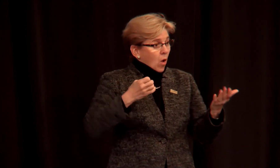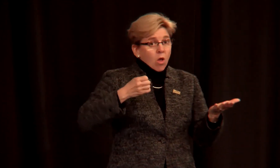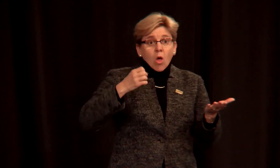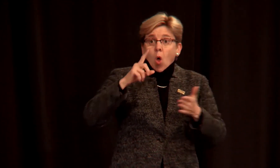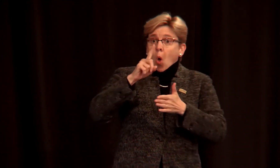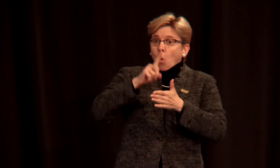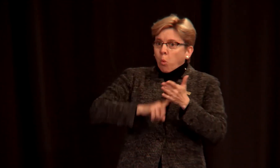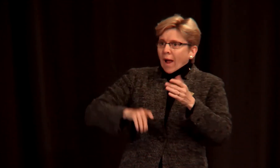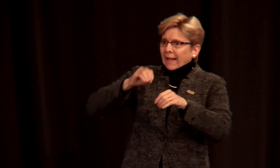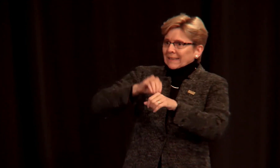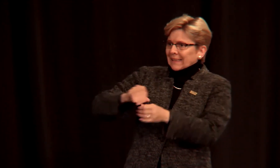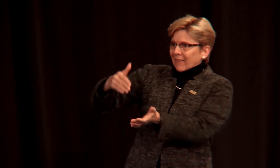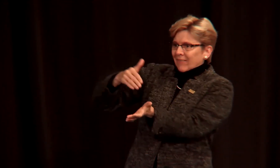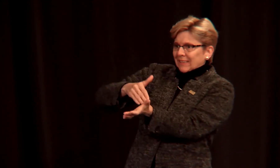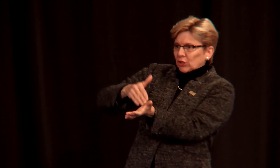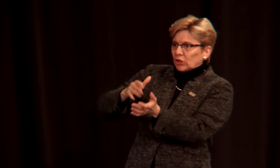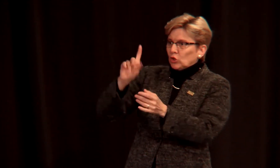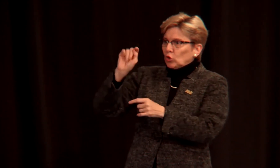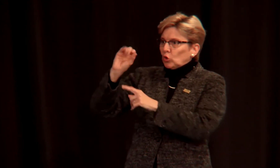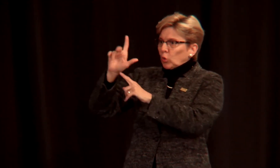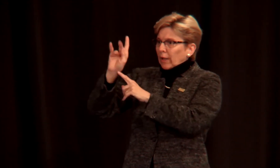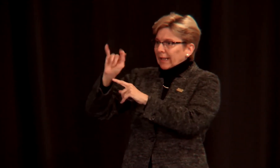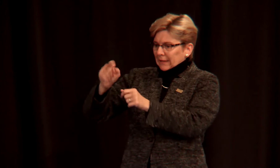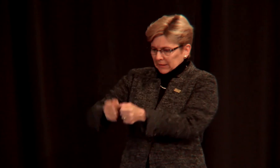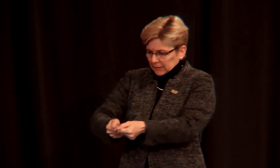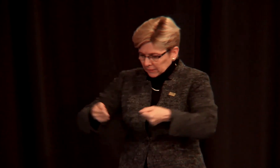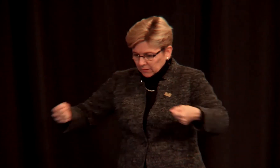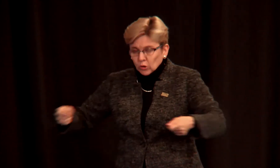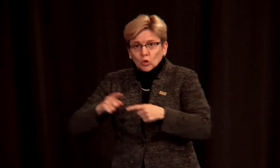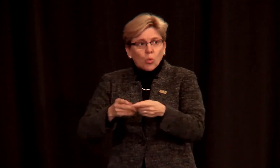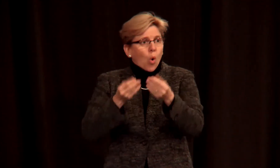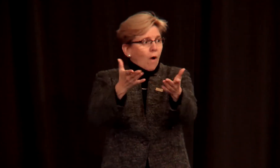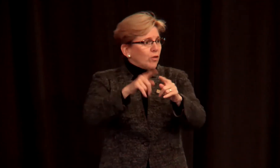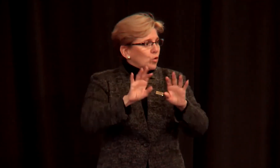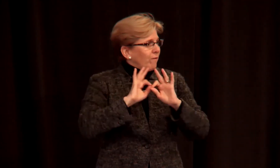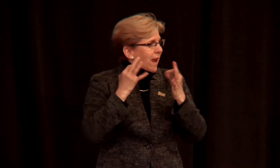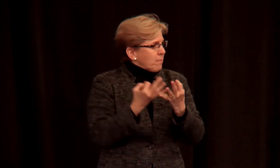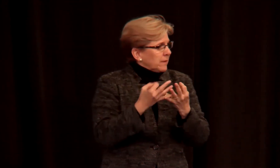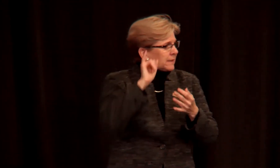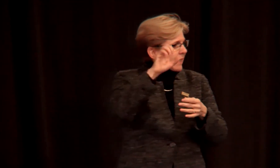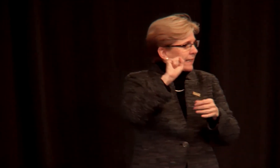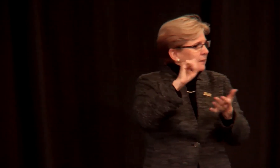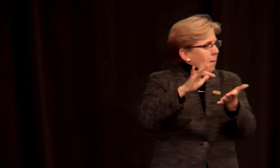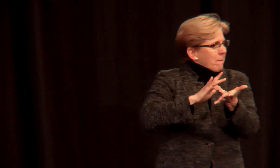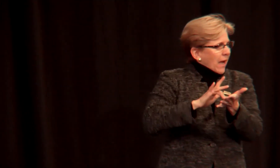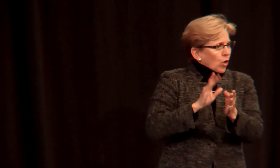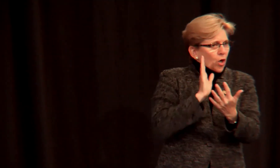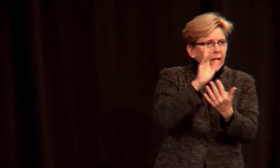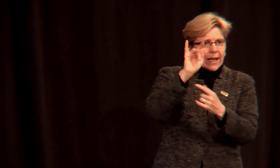physician have in their toolkit to offer families in terms of